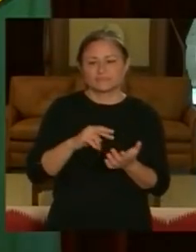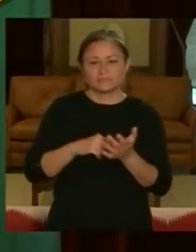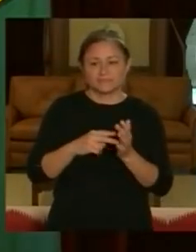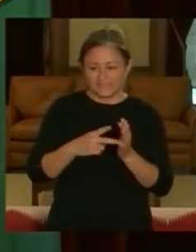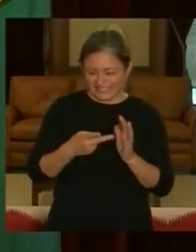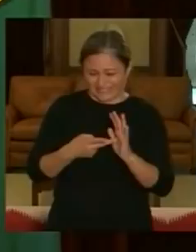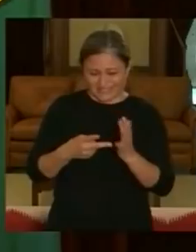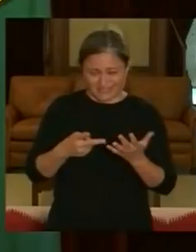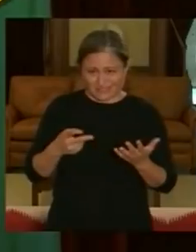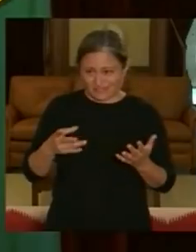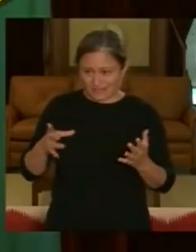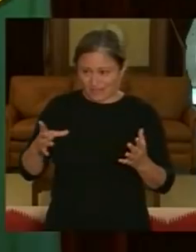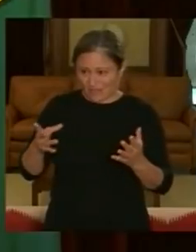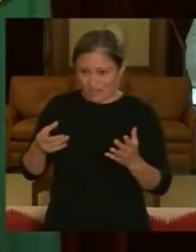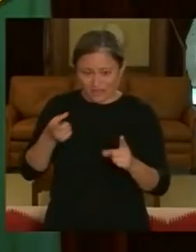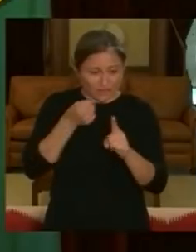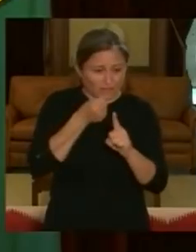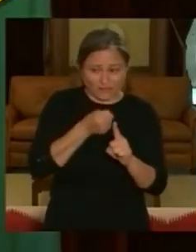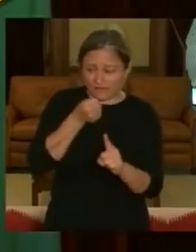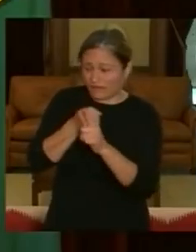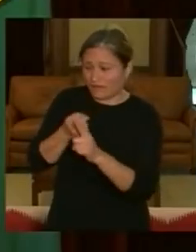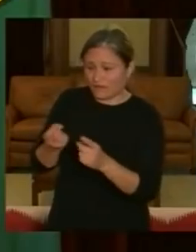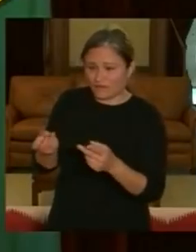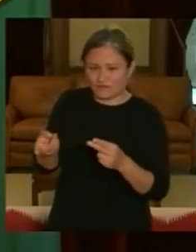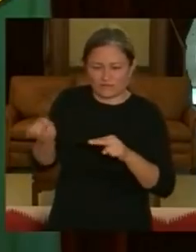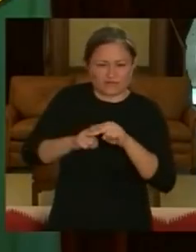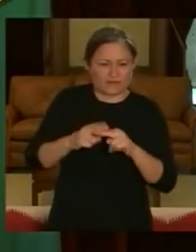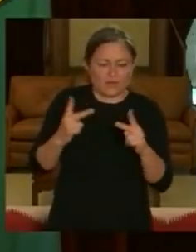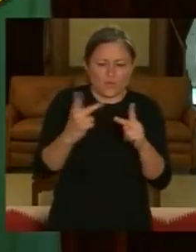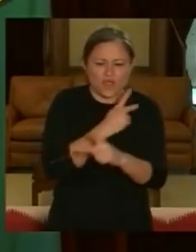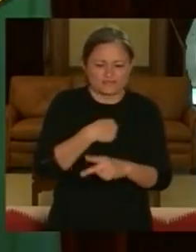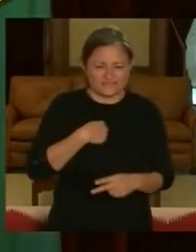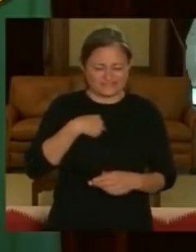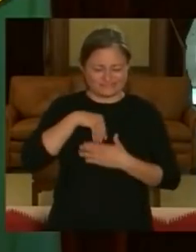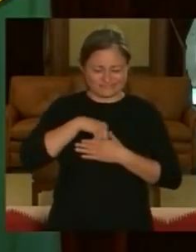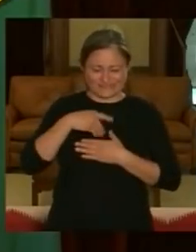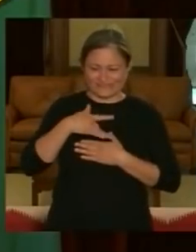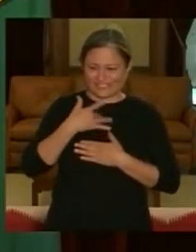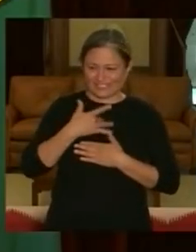AND I MAKE THIS DIFFICULT CHOICE KNOWING IT WILL ALL ADD TO THE ECONOMIC AND FAMILY